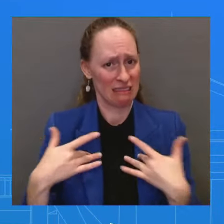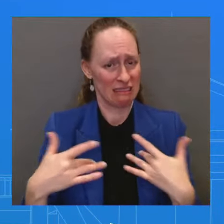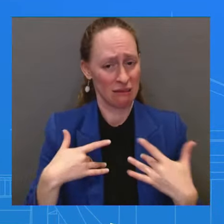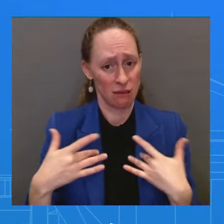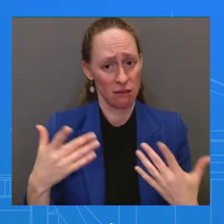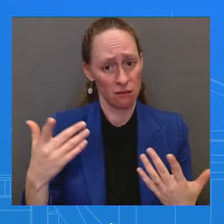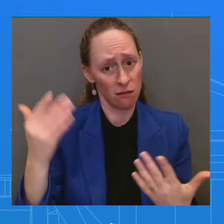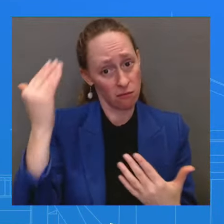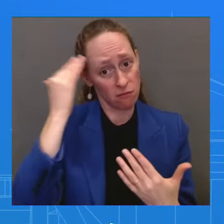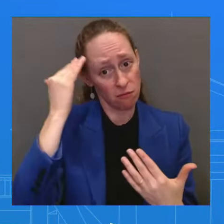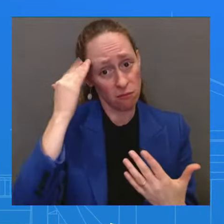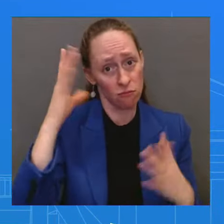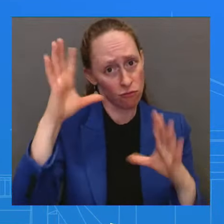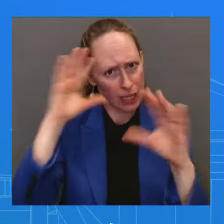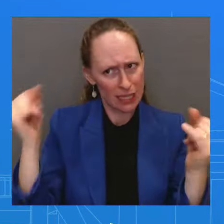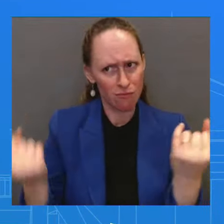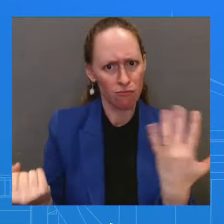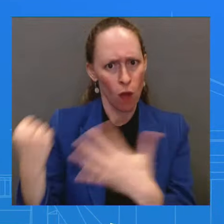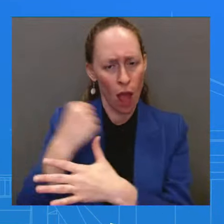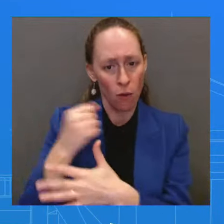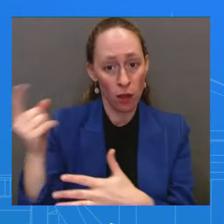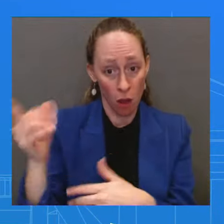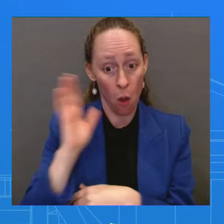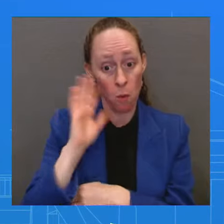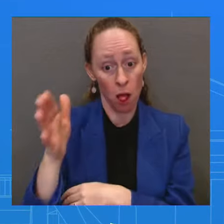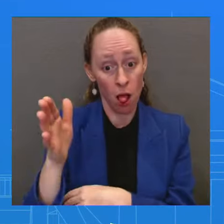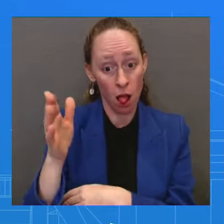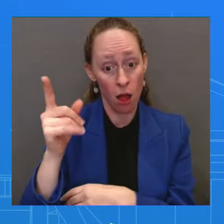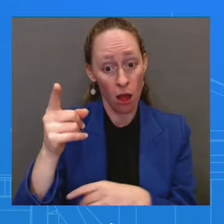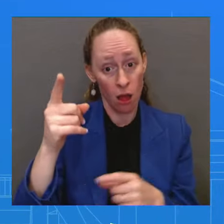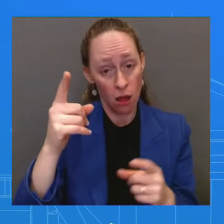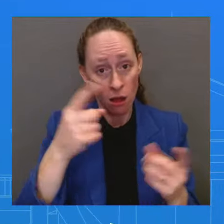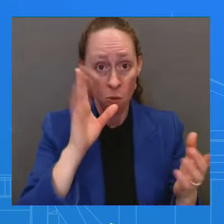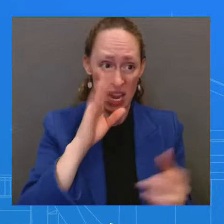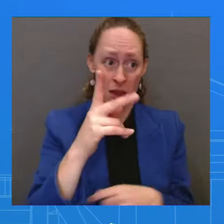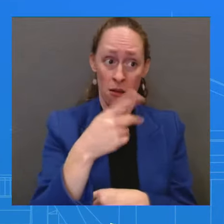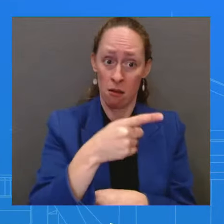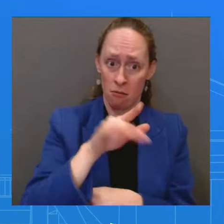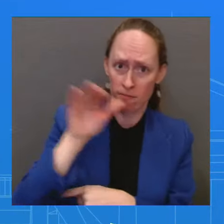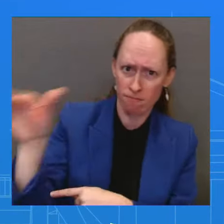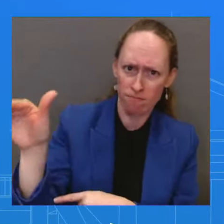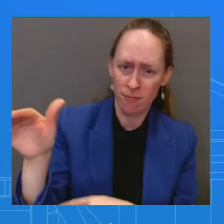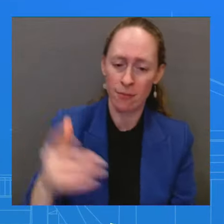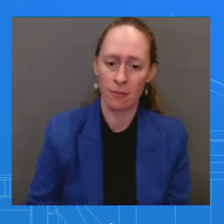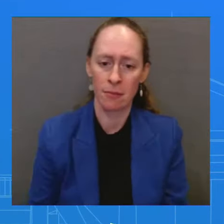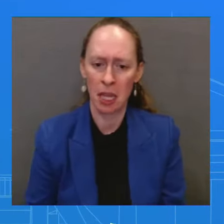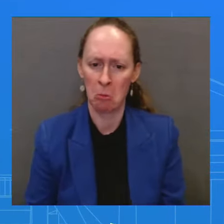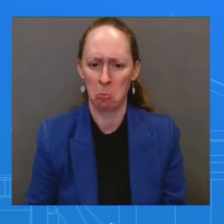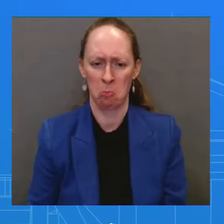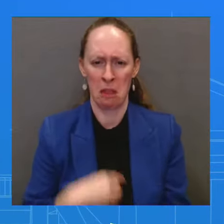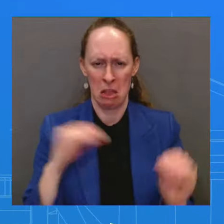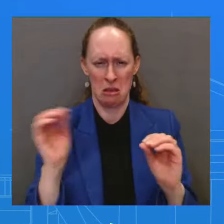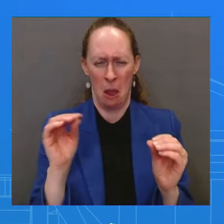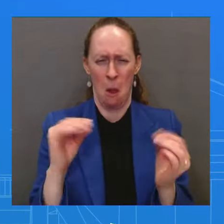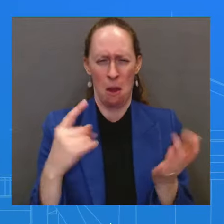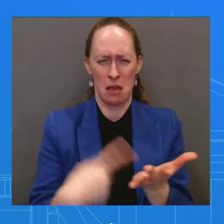Ms. Jean-Pierre: Well, I certainly am not going to speak to any private conversations that the Pres- -- the Pope has had -- or the President has had with the Pope. What I can speak to -- and this is something